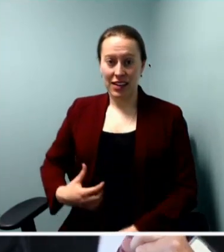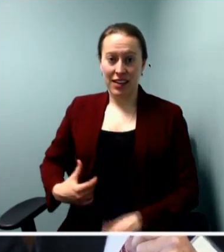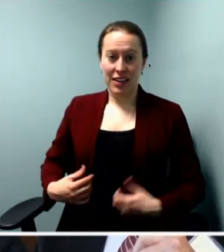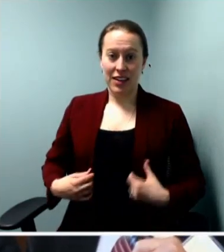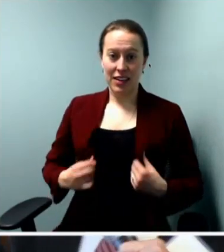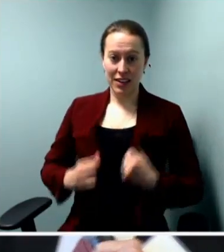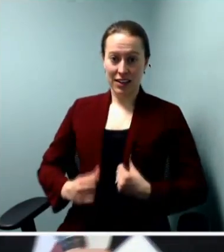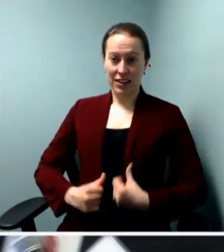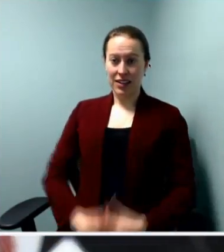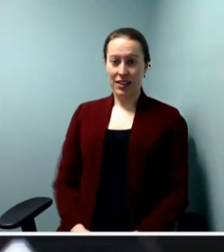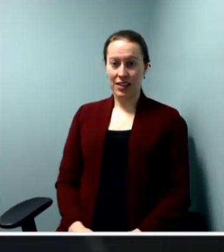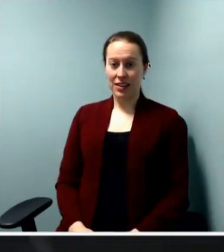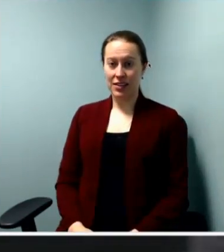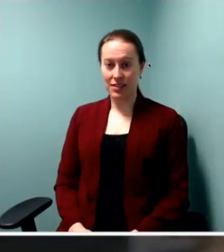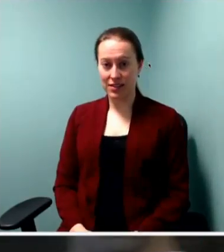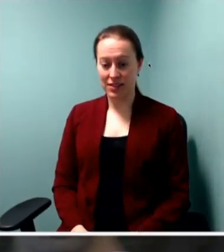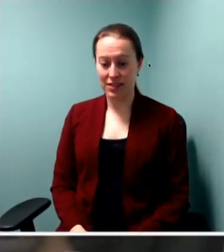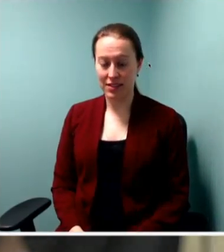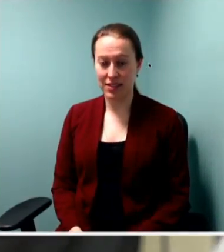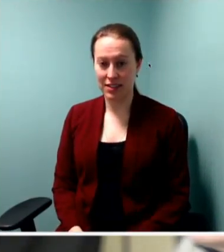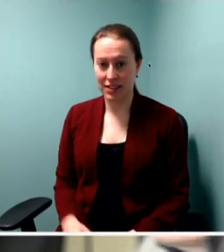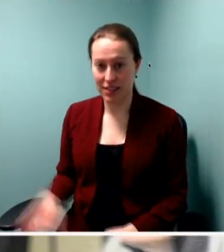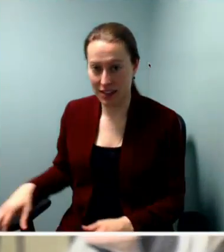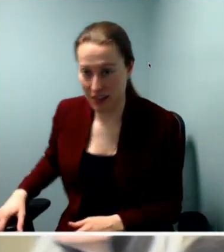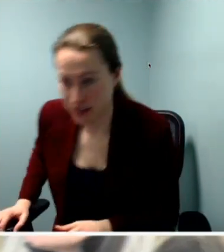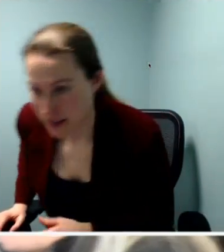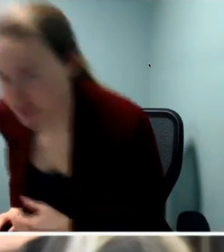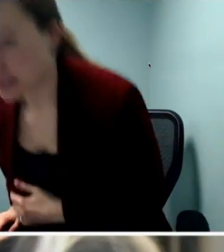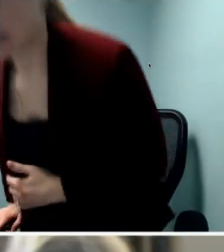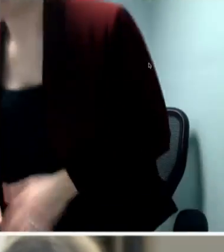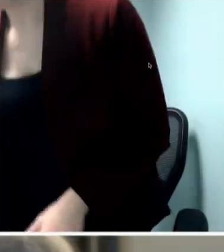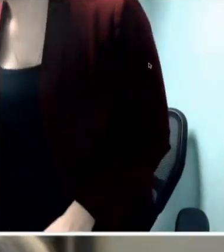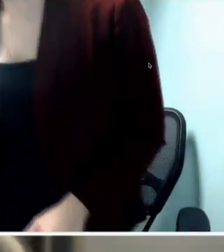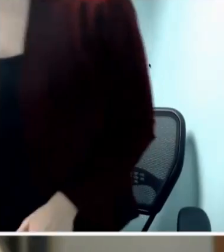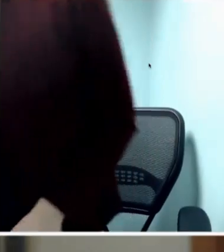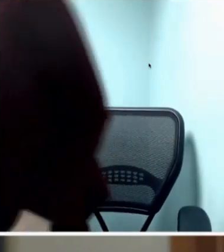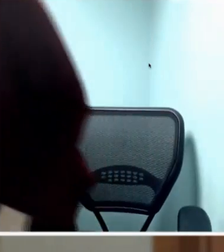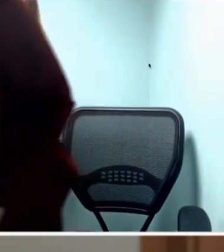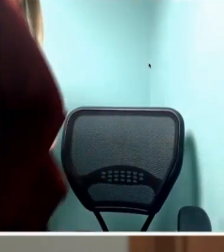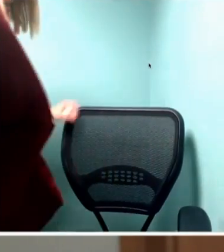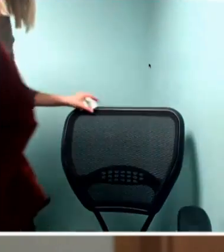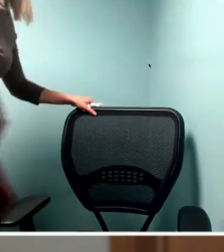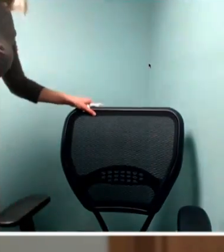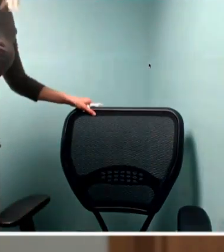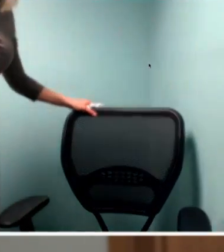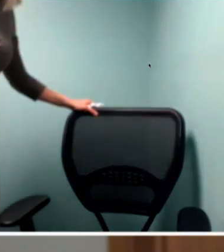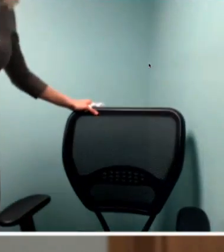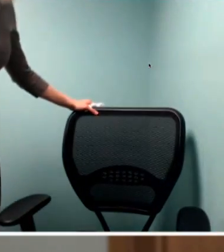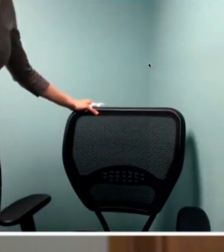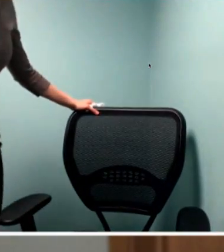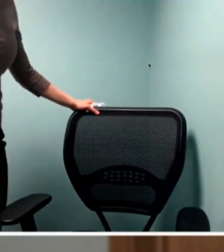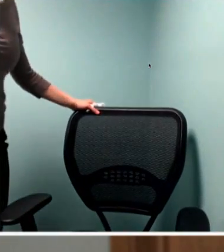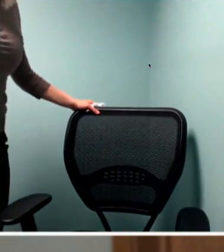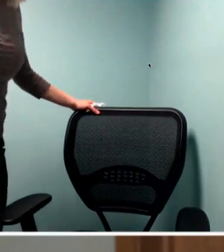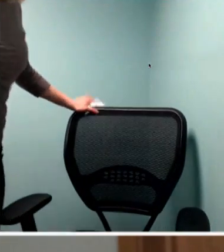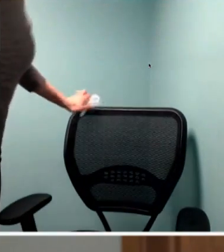And you know, we started AXIS 30 years ago. And I think the first 10 years we were just trying to convince people